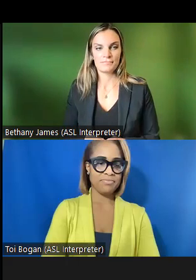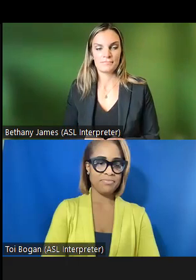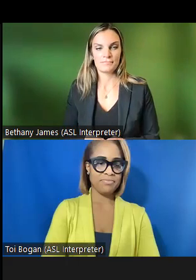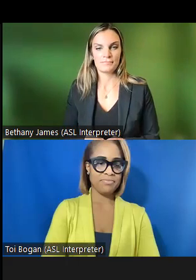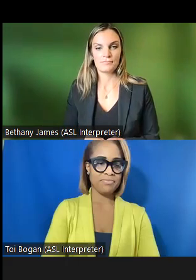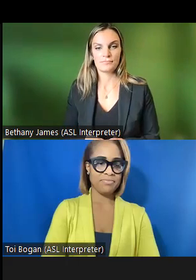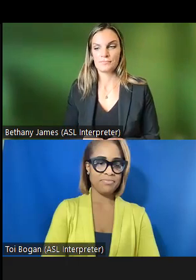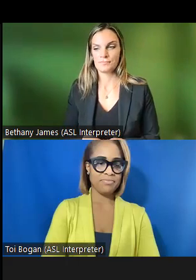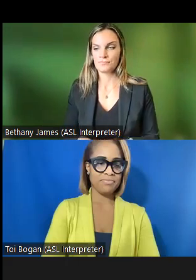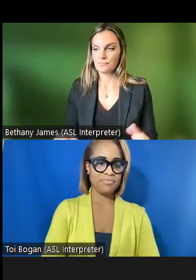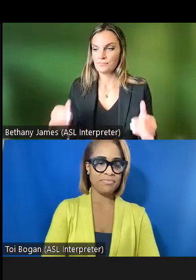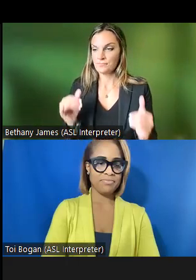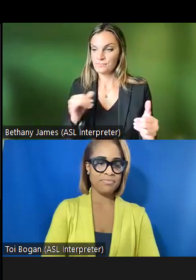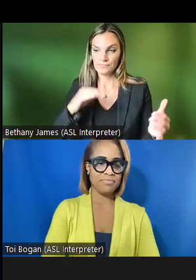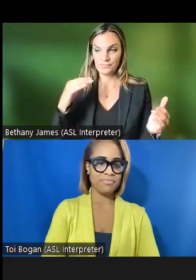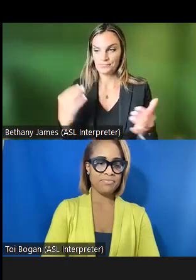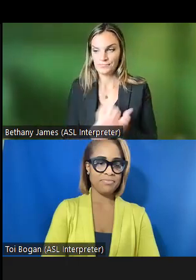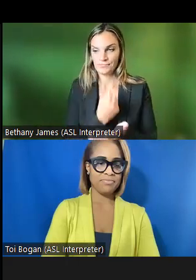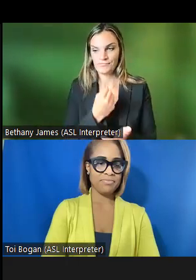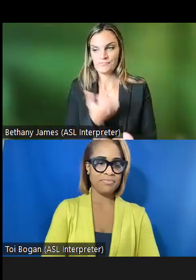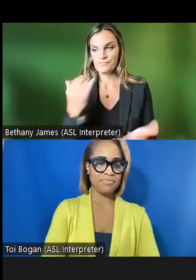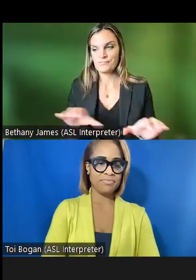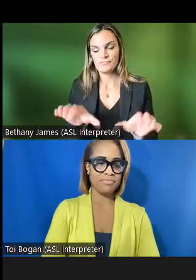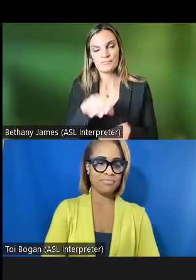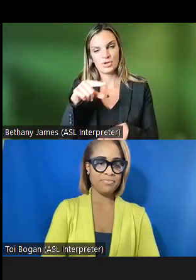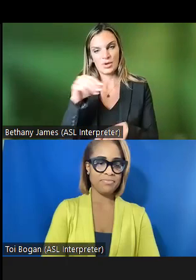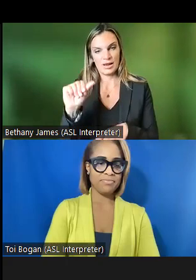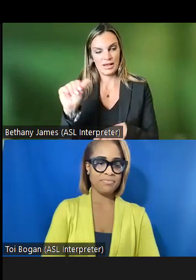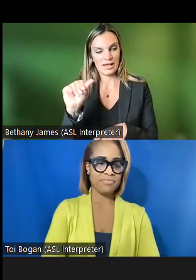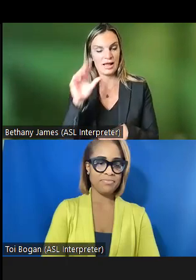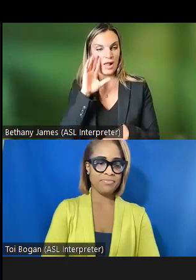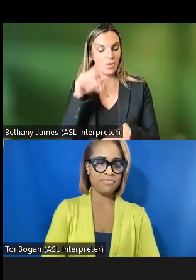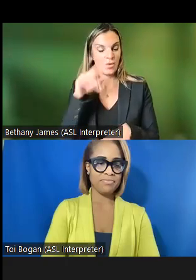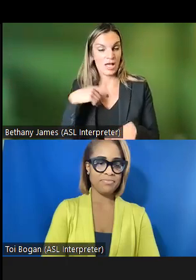So we are going to move on to the Q&A session. I know that's a lot in a little bit of time.